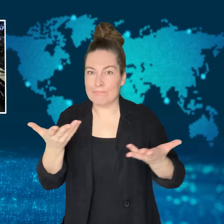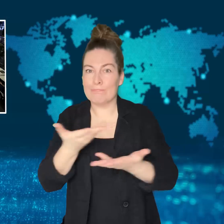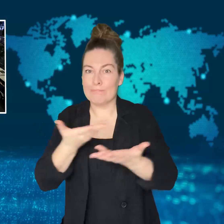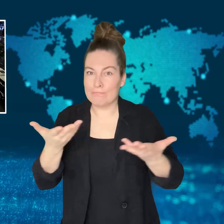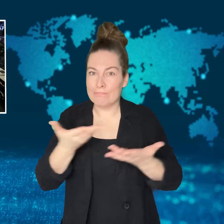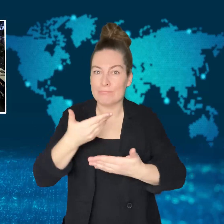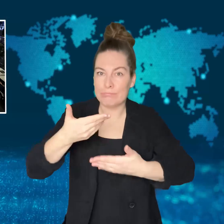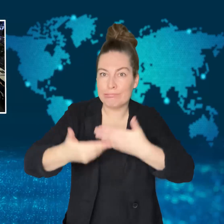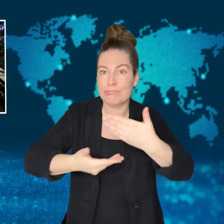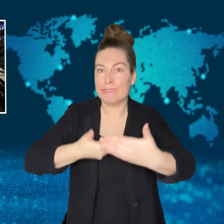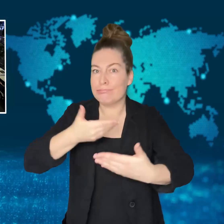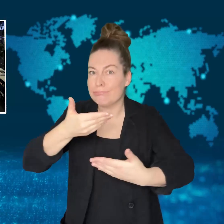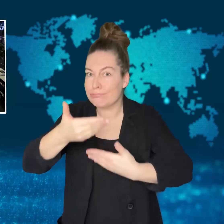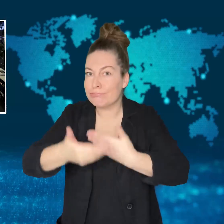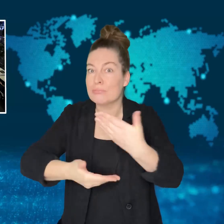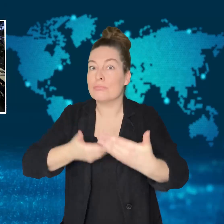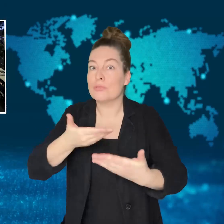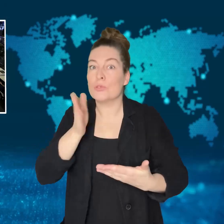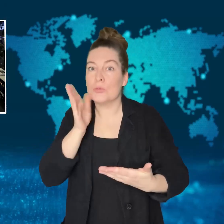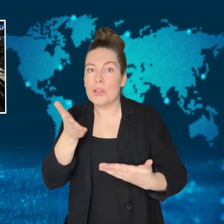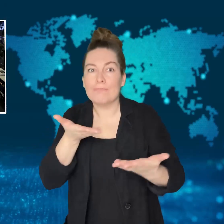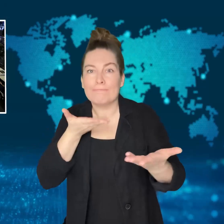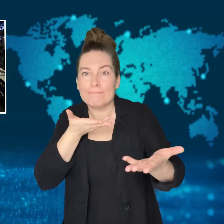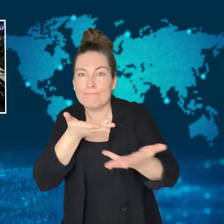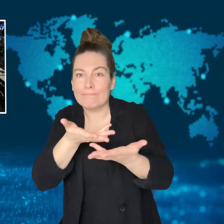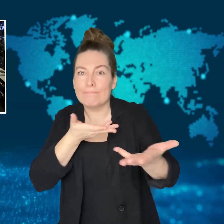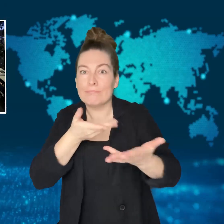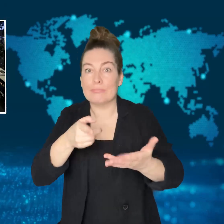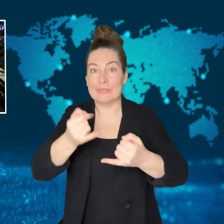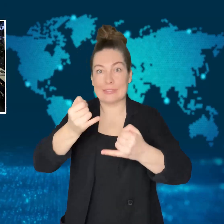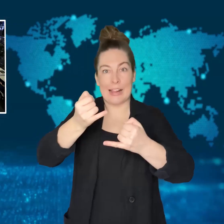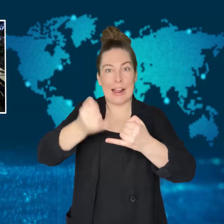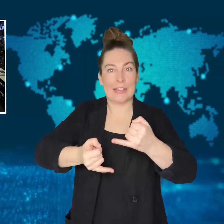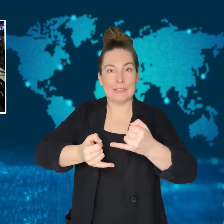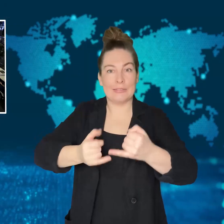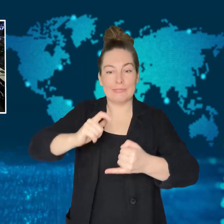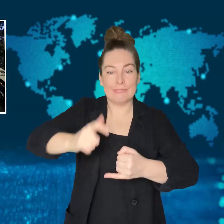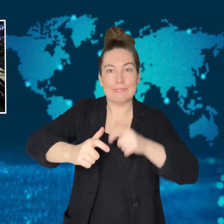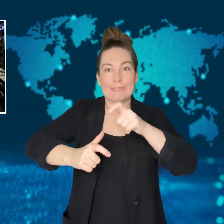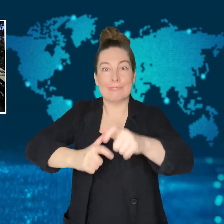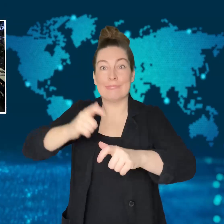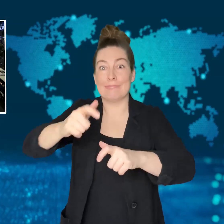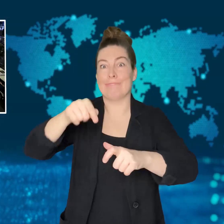The spokesperson said major issues had been resolved